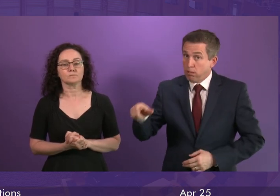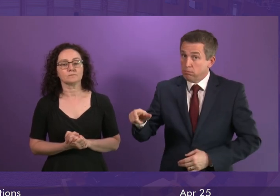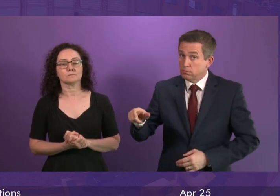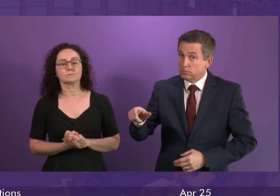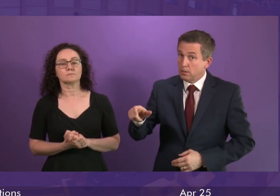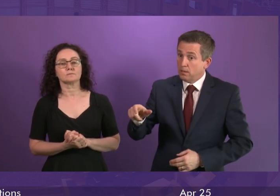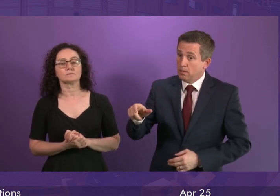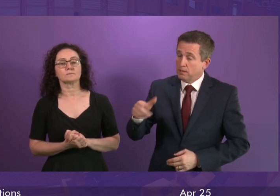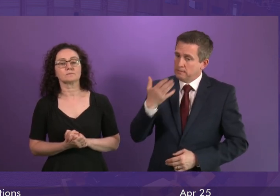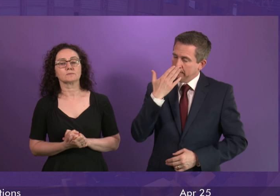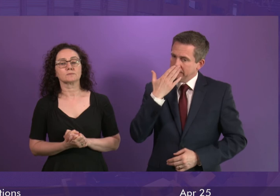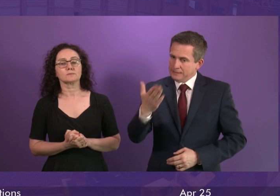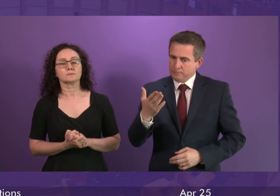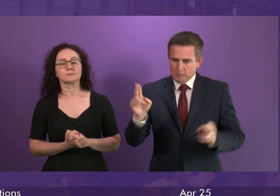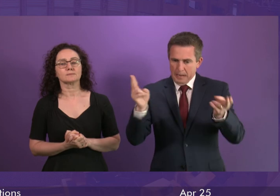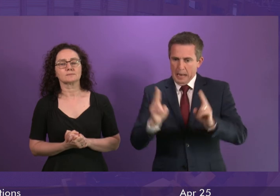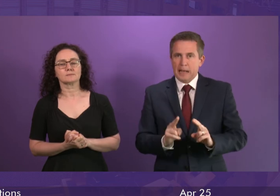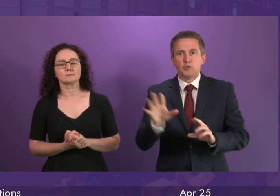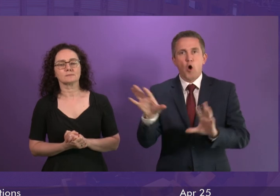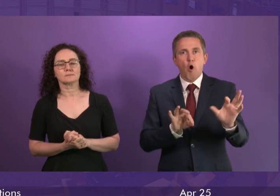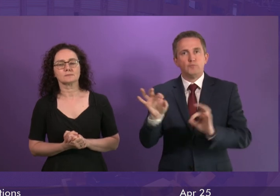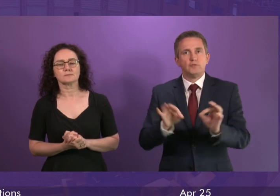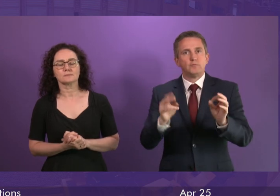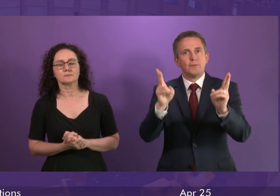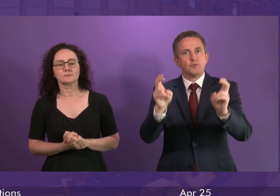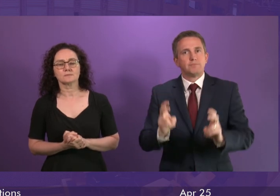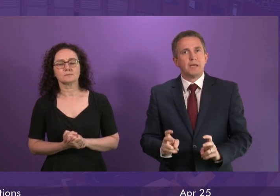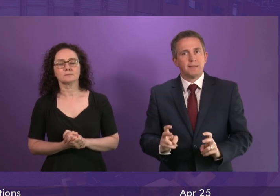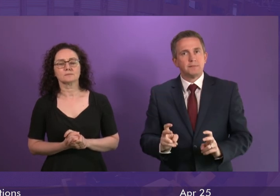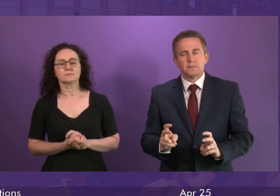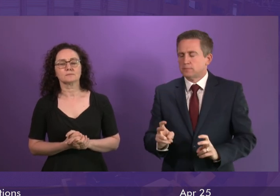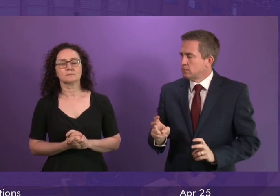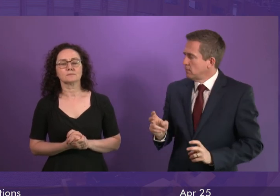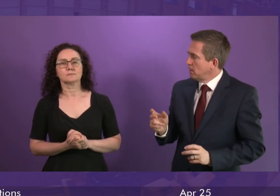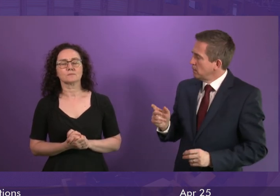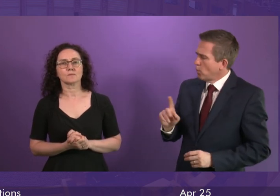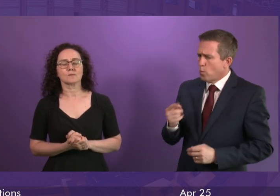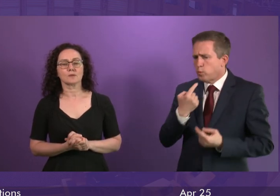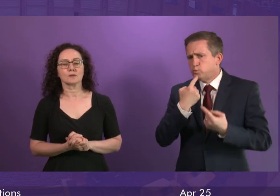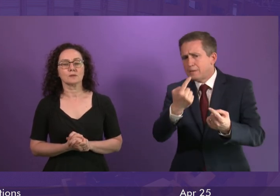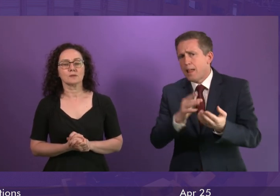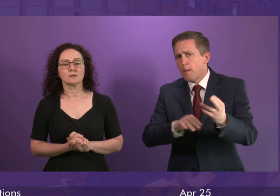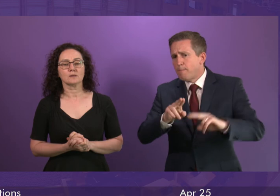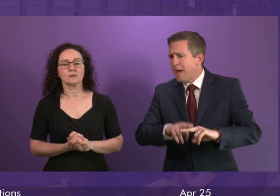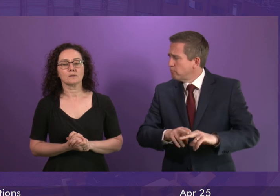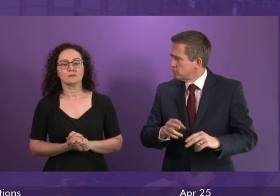the growing inequity in subject choice? What is her answer to parents who are very concerned